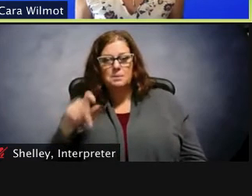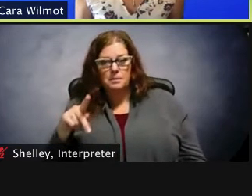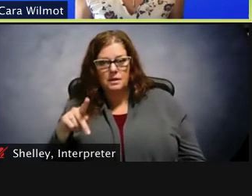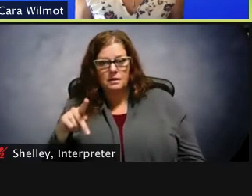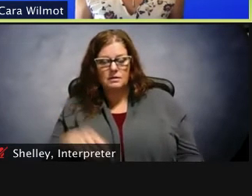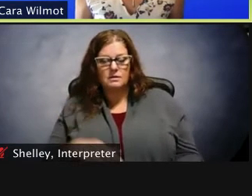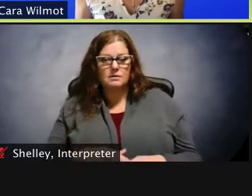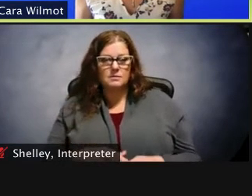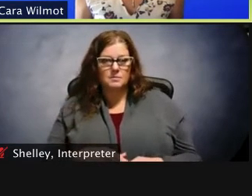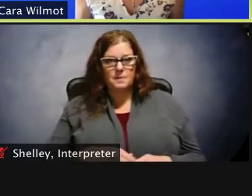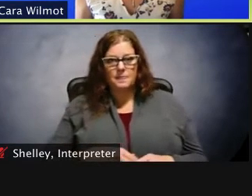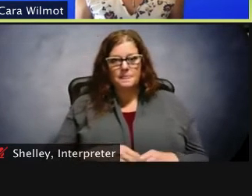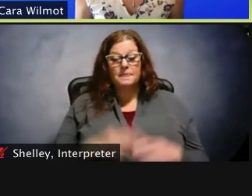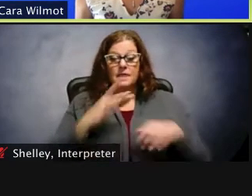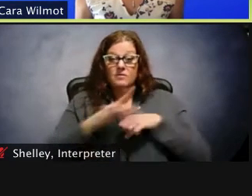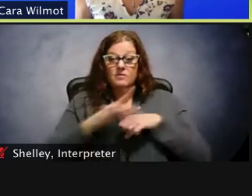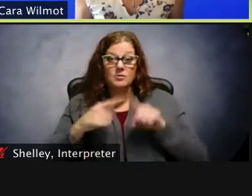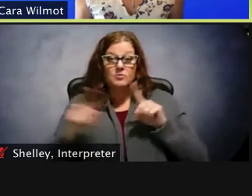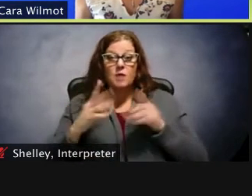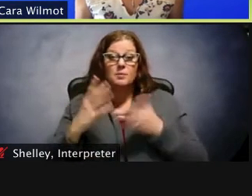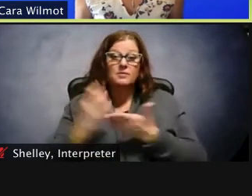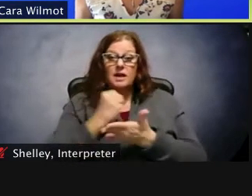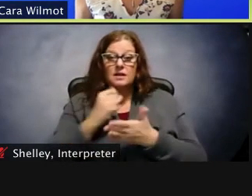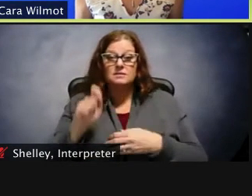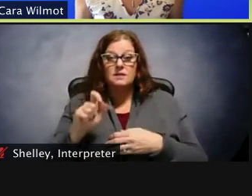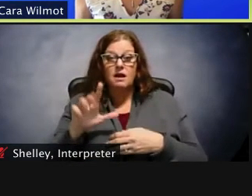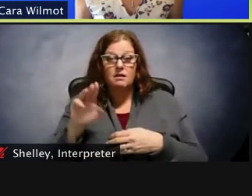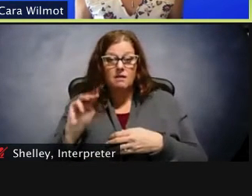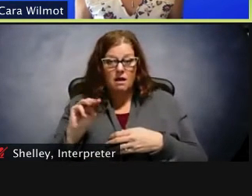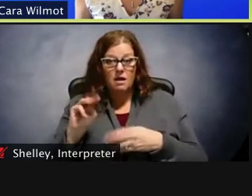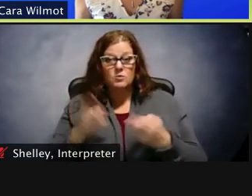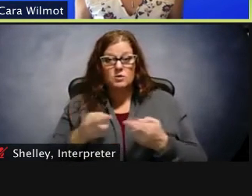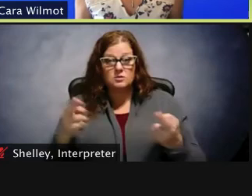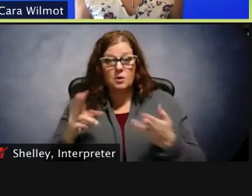It is available from Adevantage.com resources page as a download.